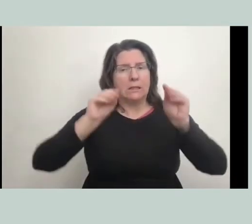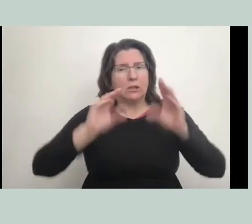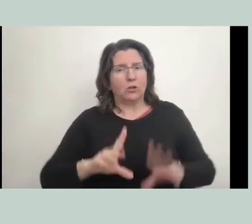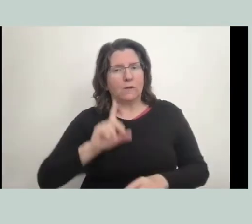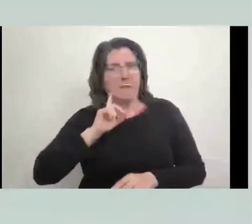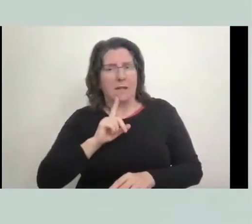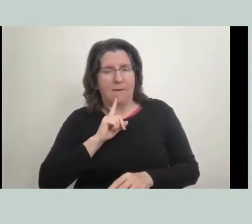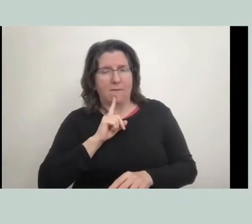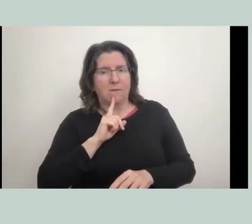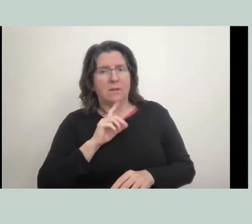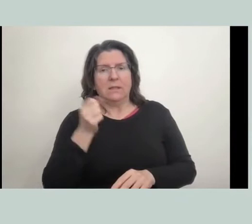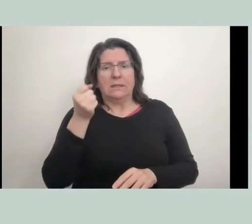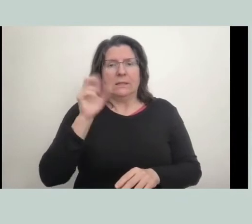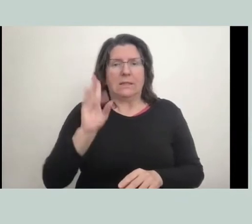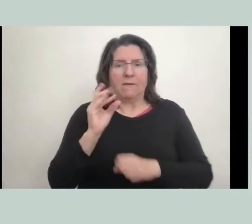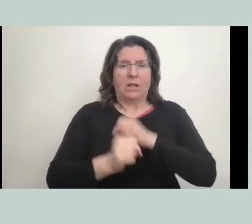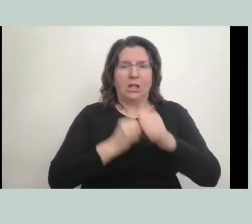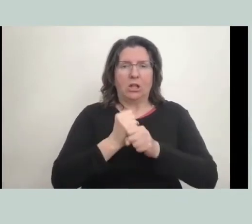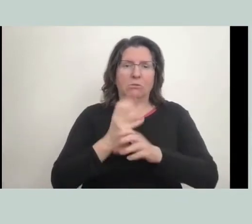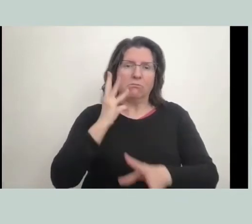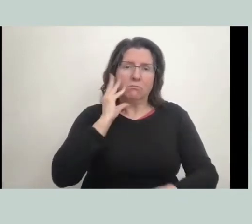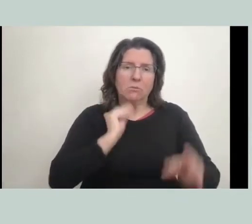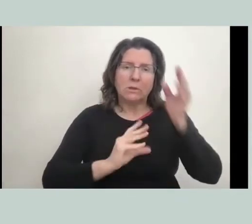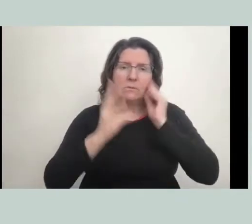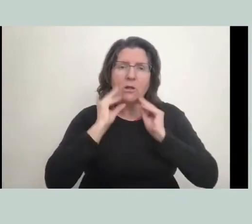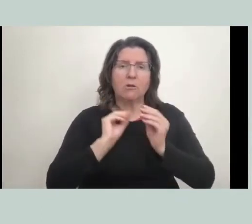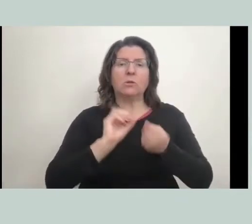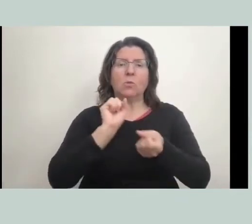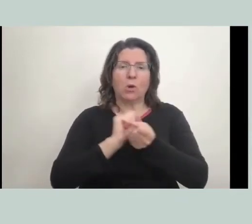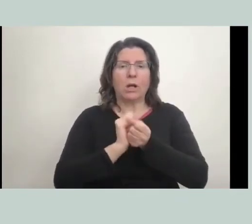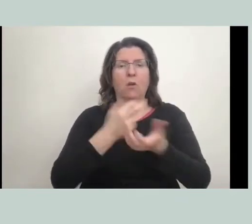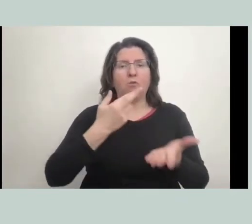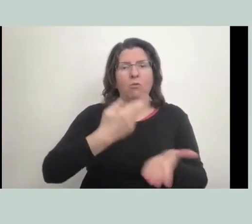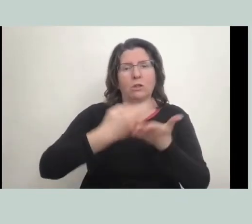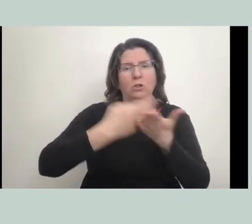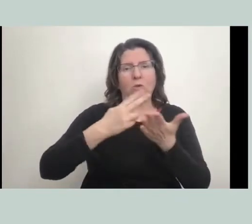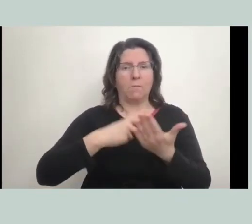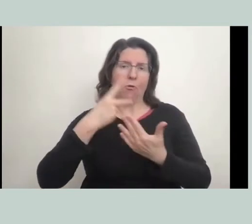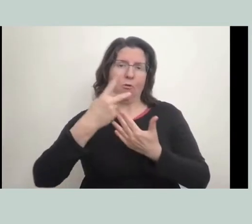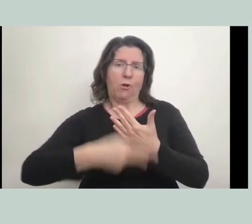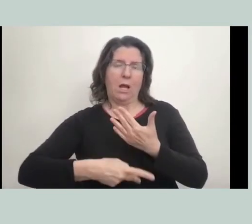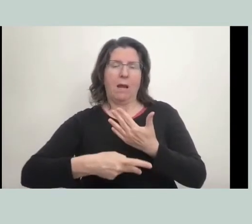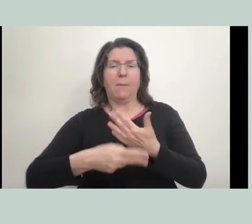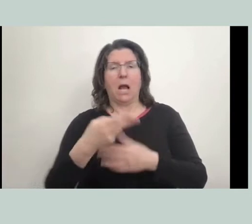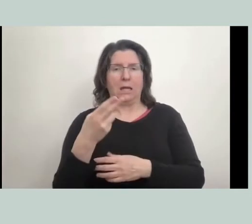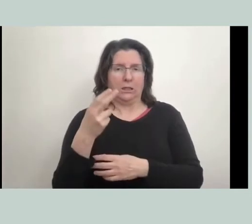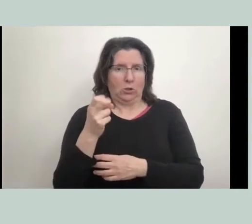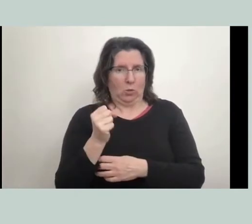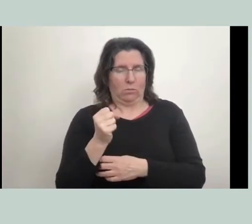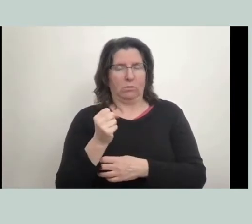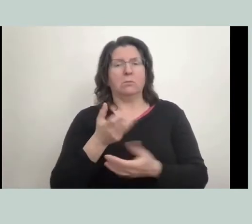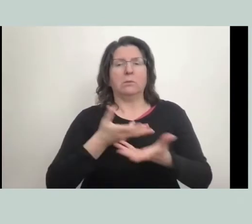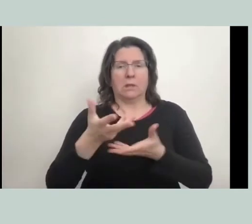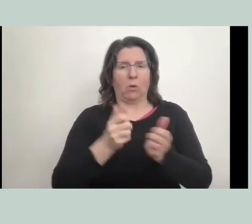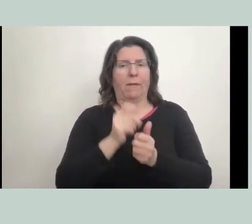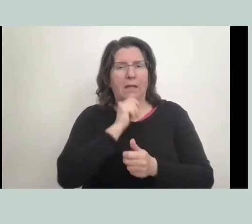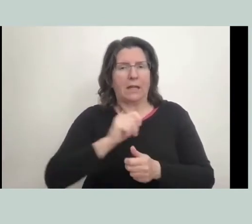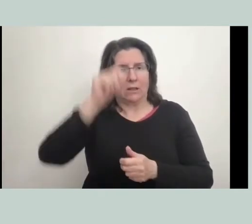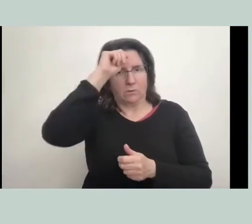I taught for 17 years as a teacher of the deaf, in a resource program in a High School;